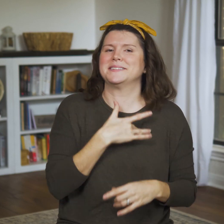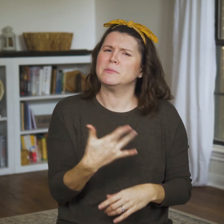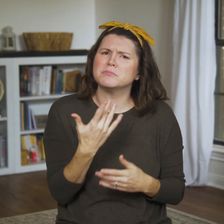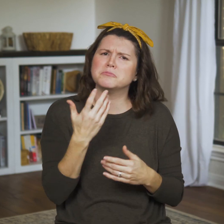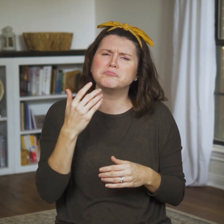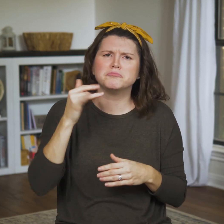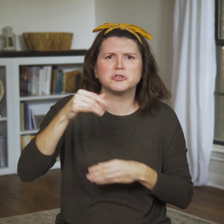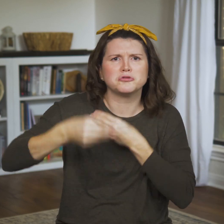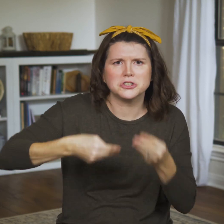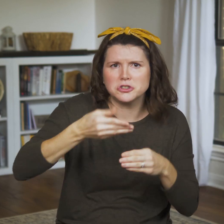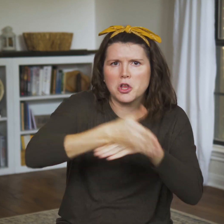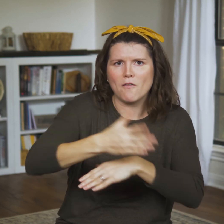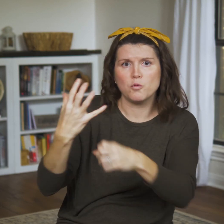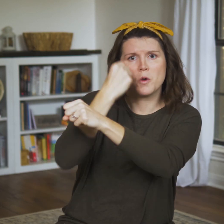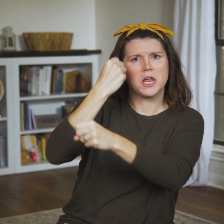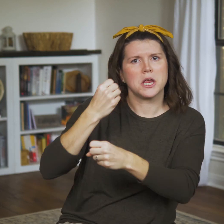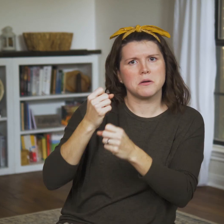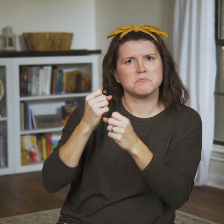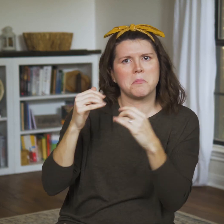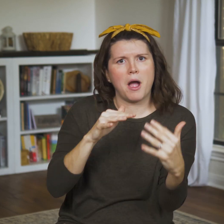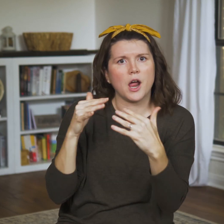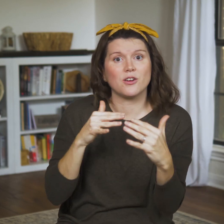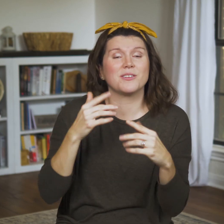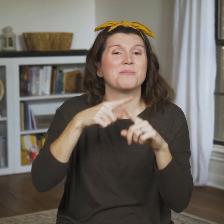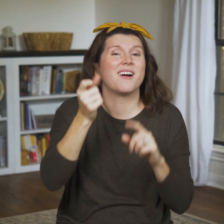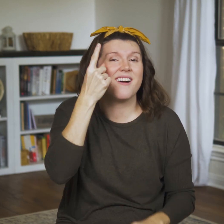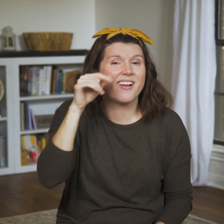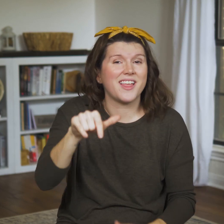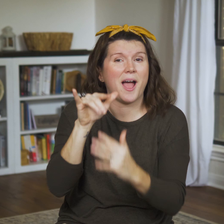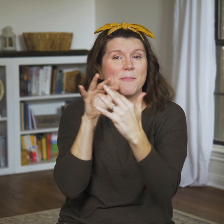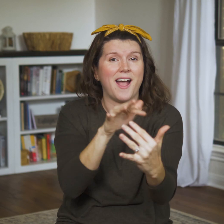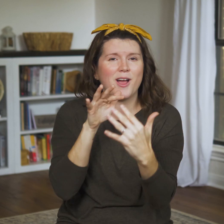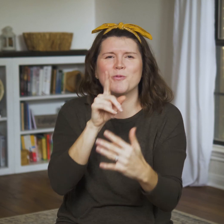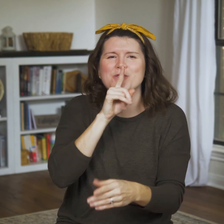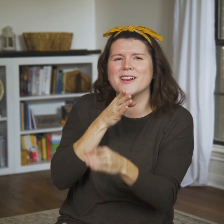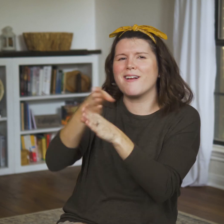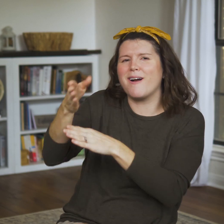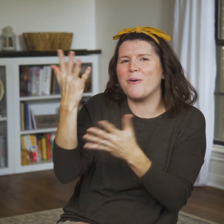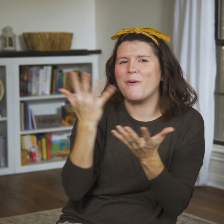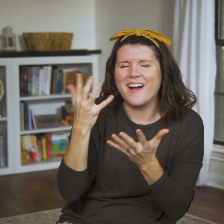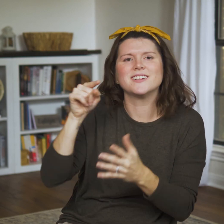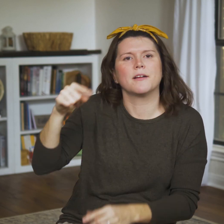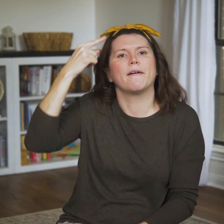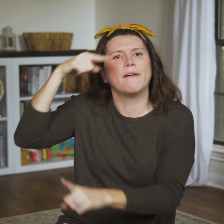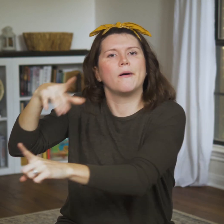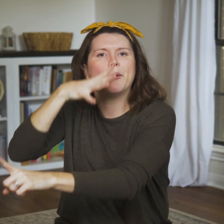which is what they typically do after winning a battle. But this isn’t just any battle.